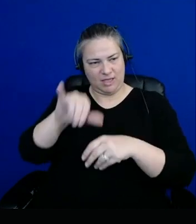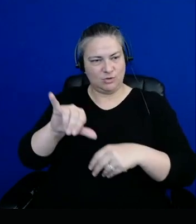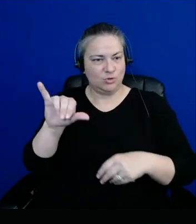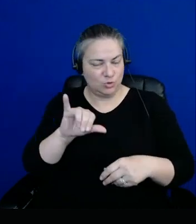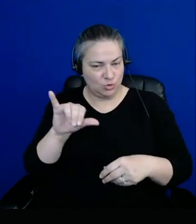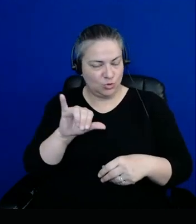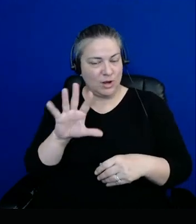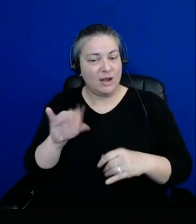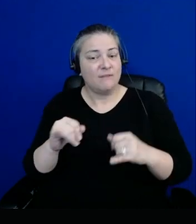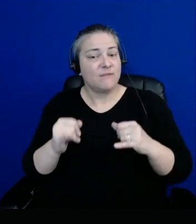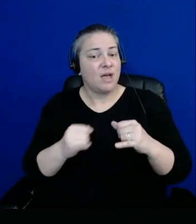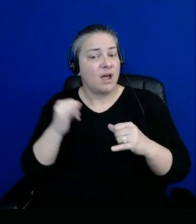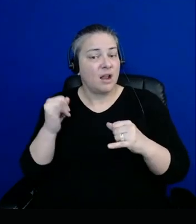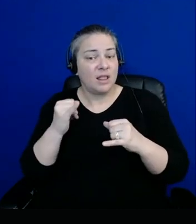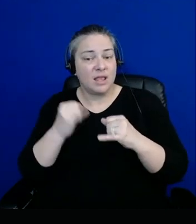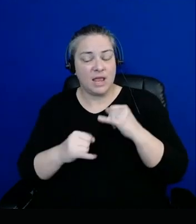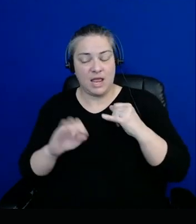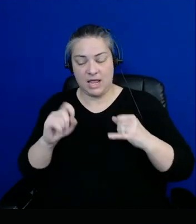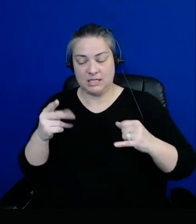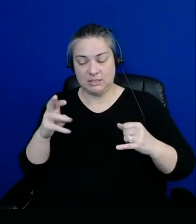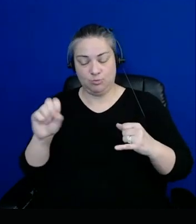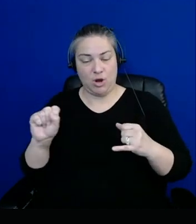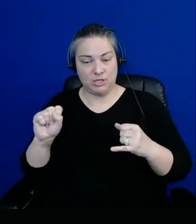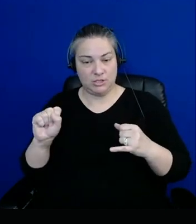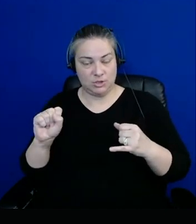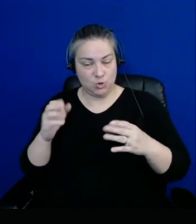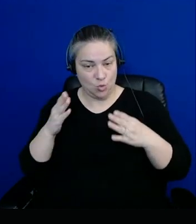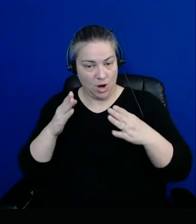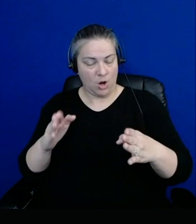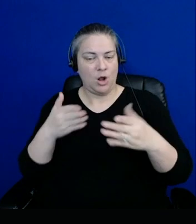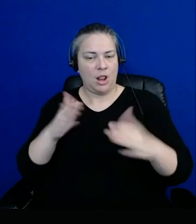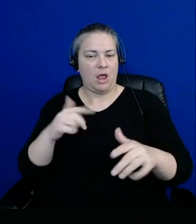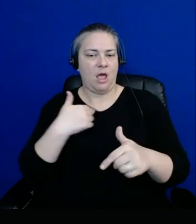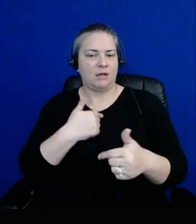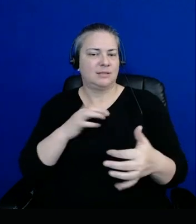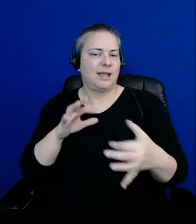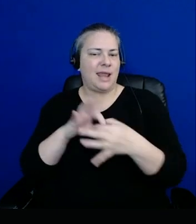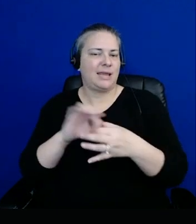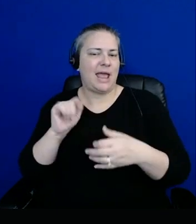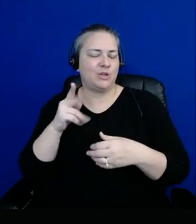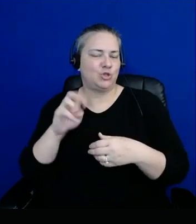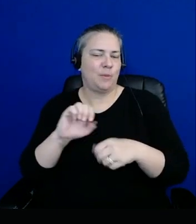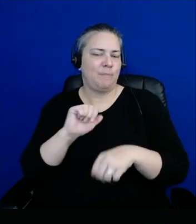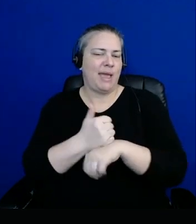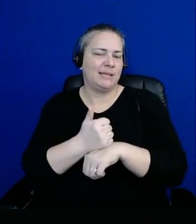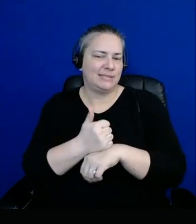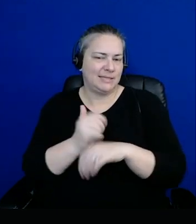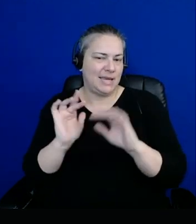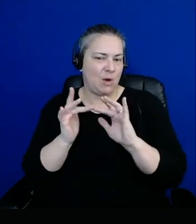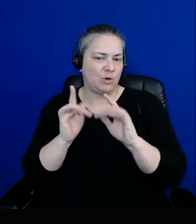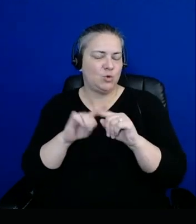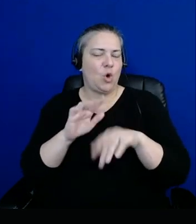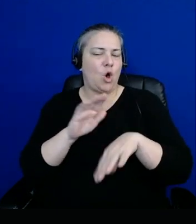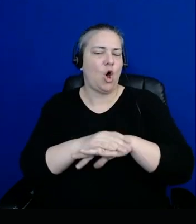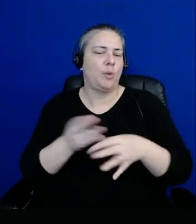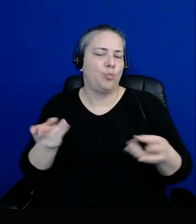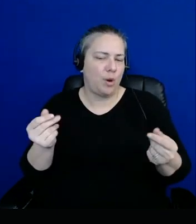And finally, ExpressRoute will let us connect Azure based networks to our on-premises networks, even if a given